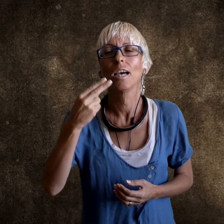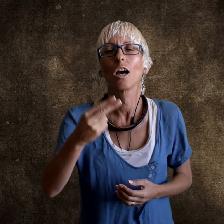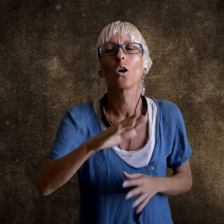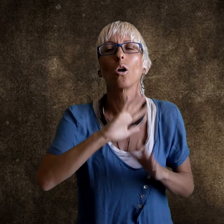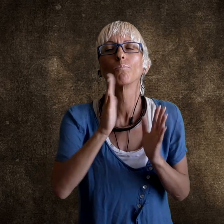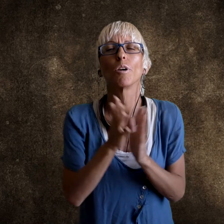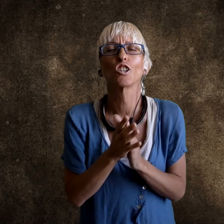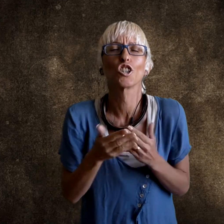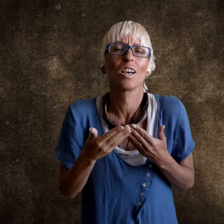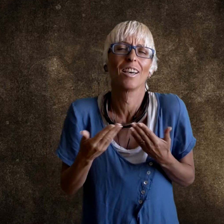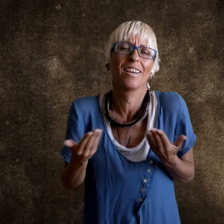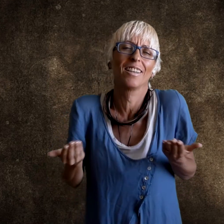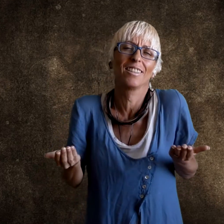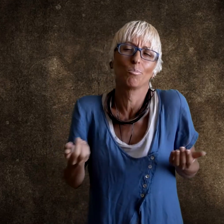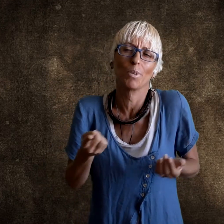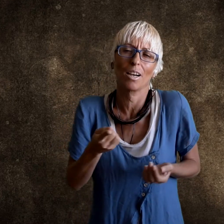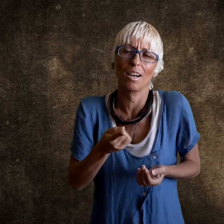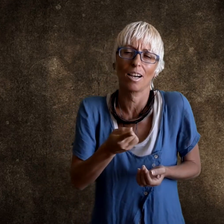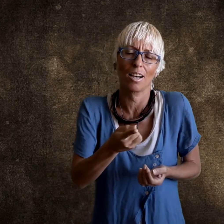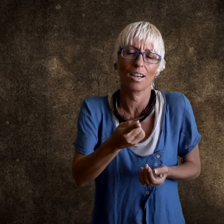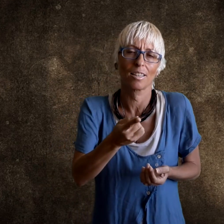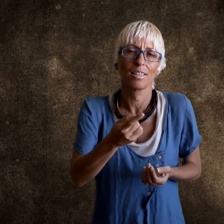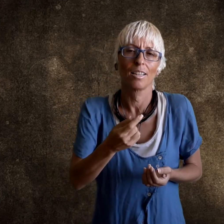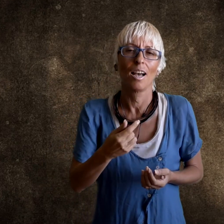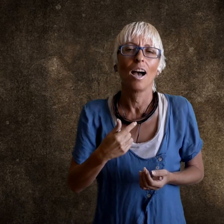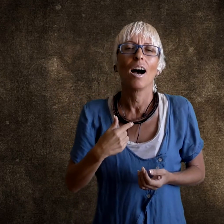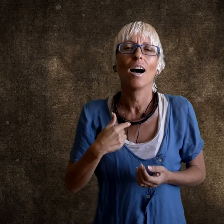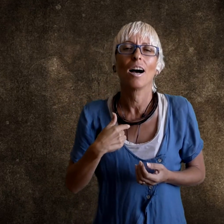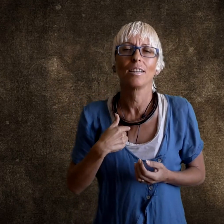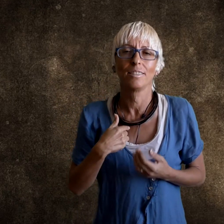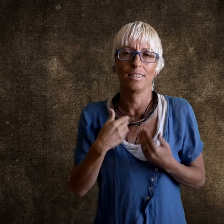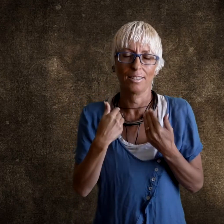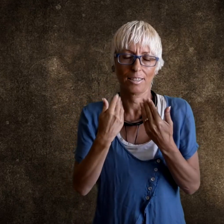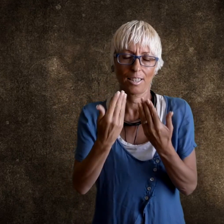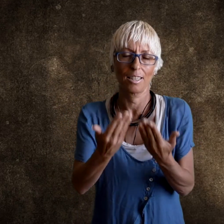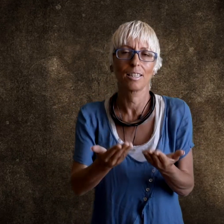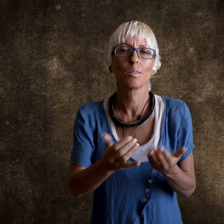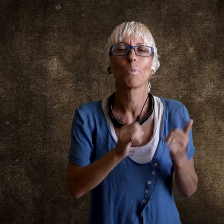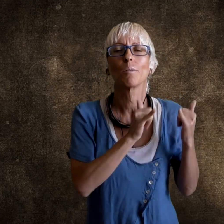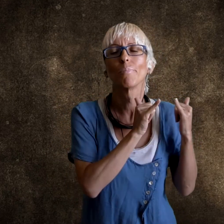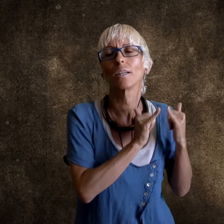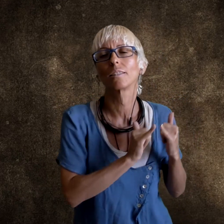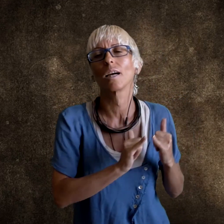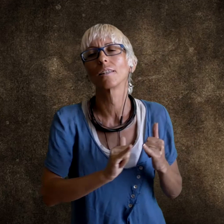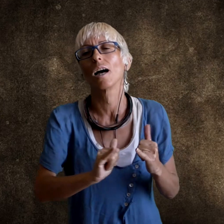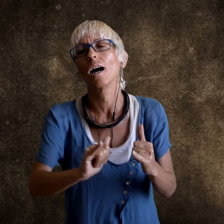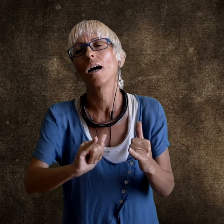i'll be all you do not have i give as a gift